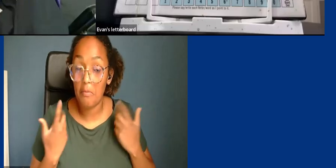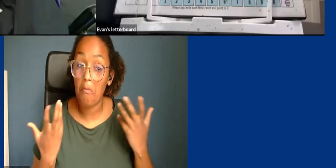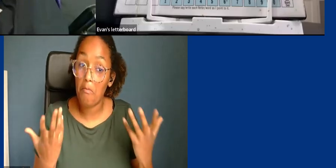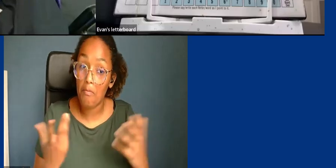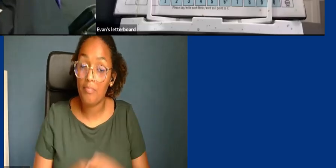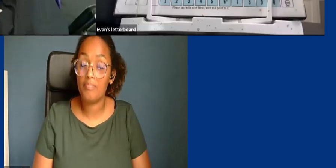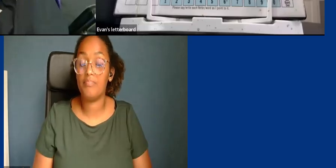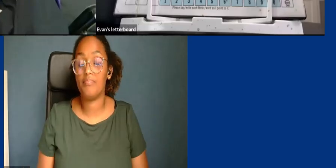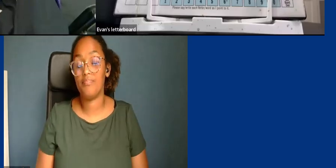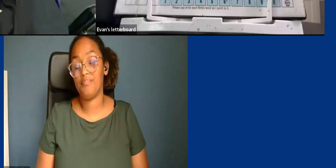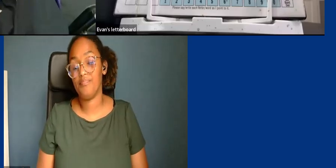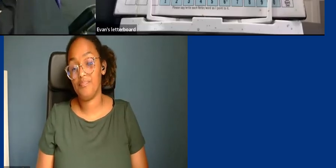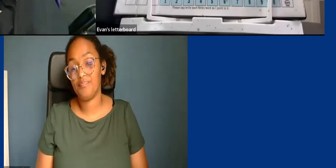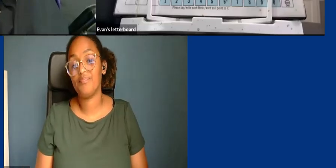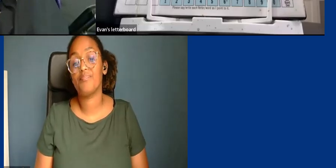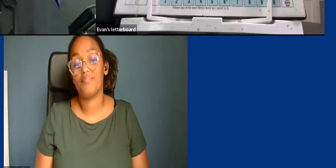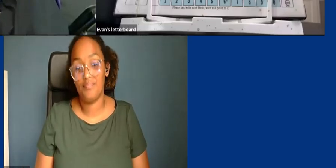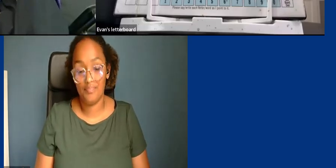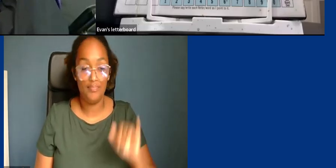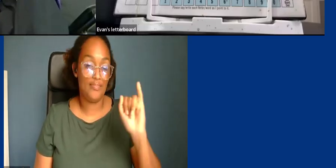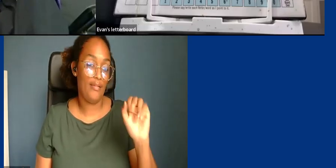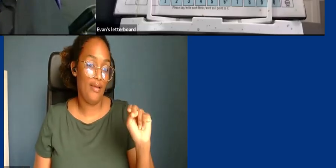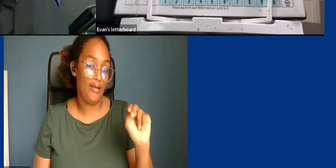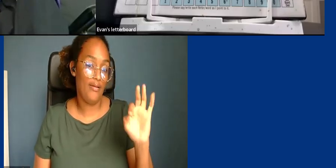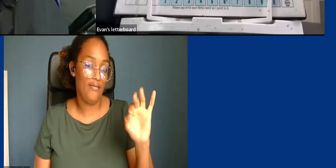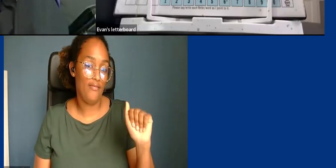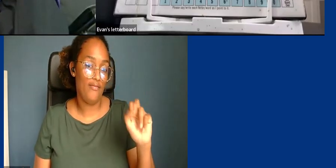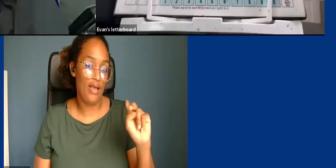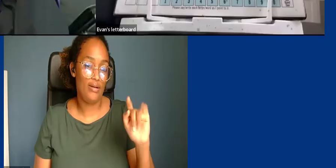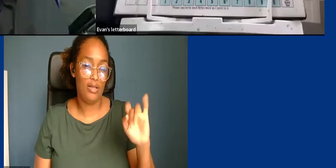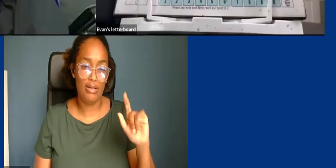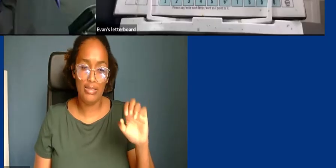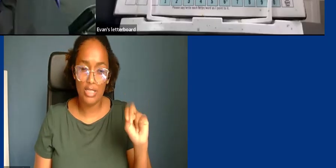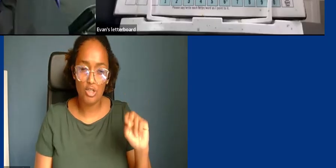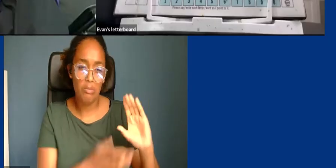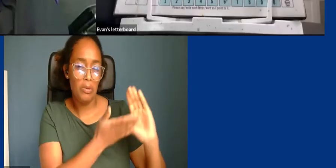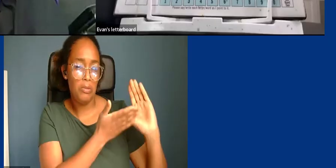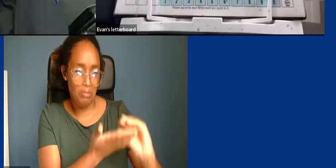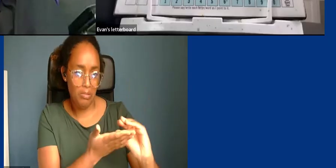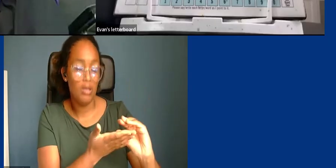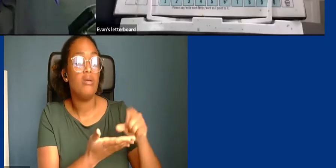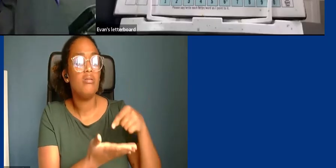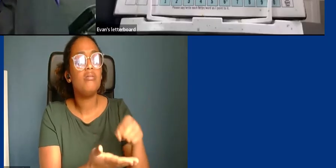Infantilization is not merely a cultural phenomenon, but also an institutional one.